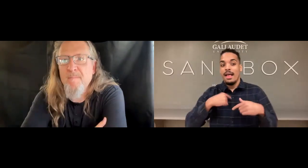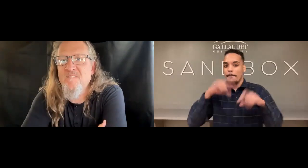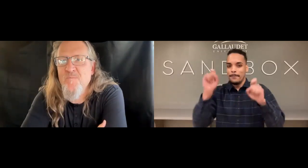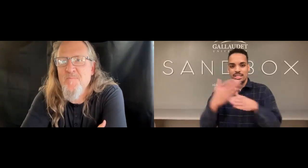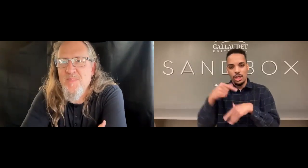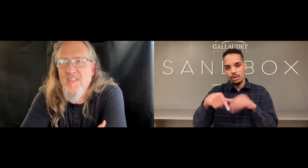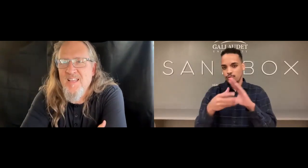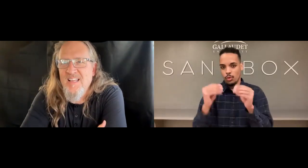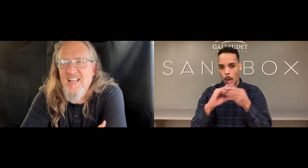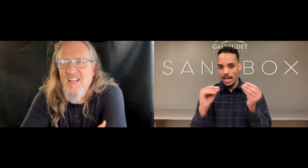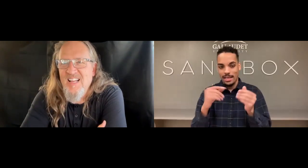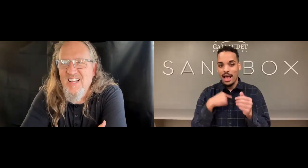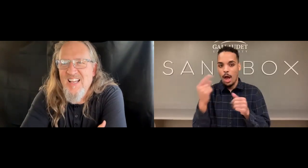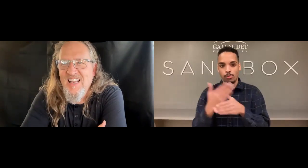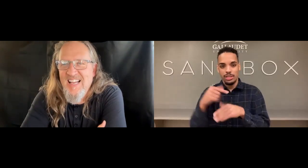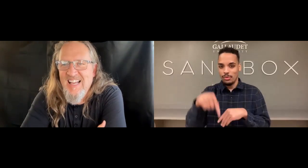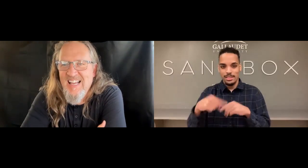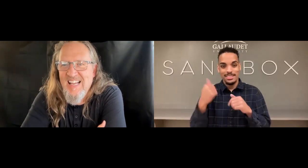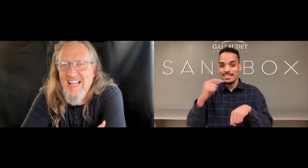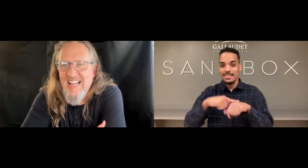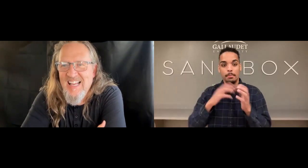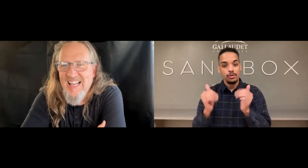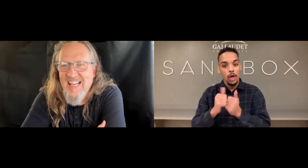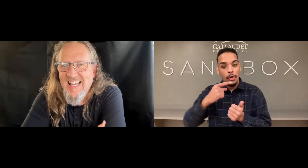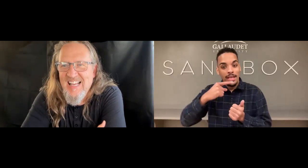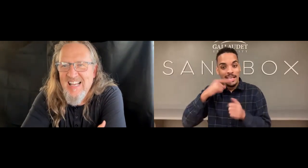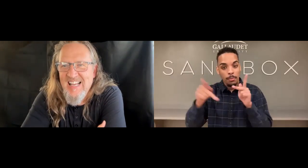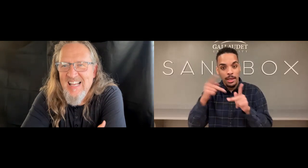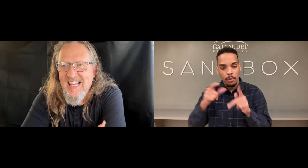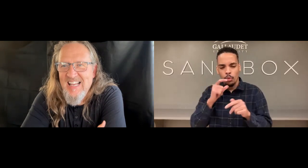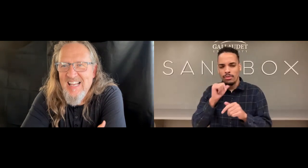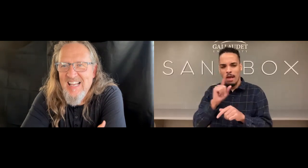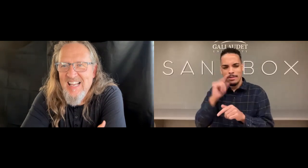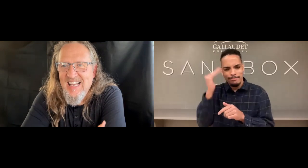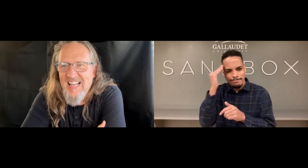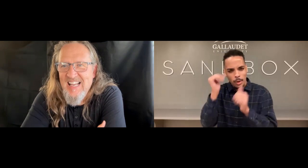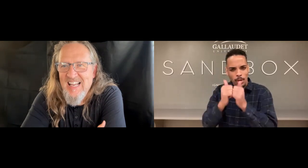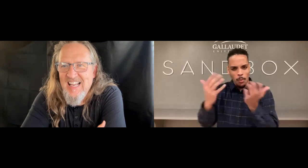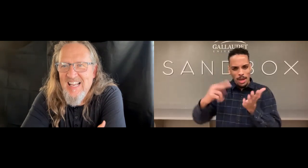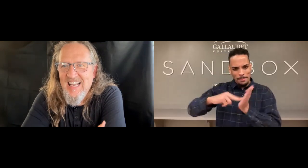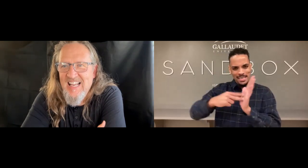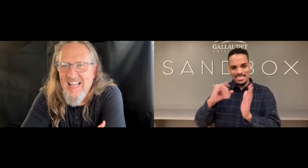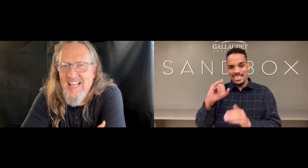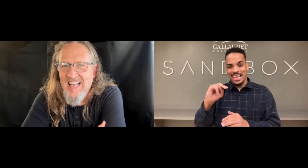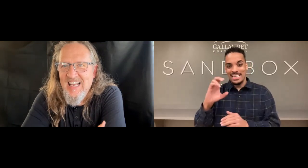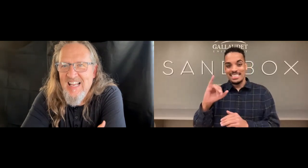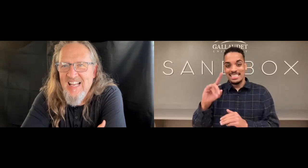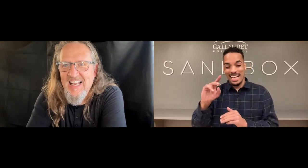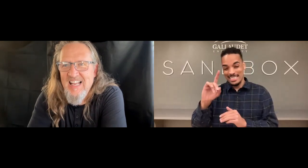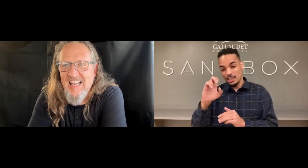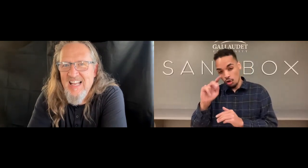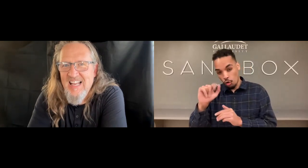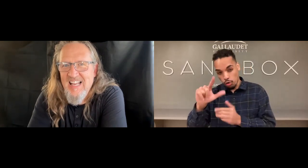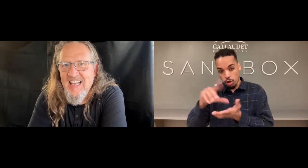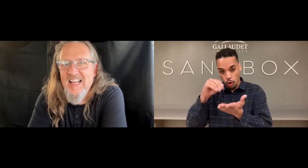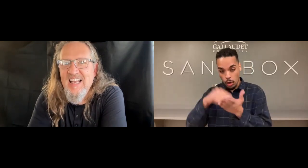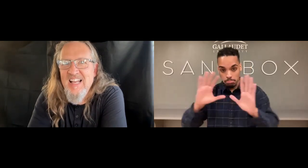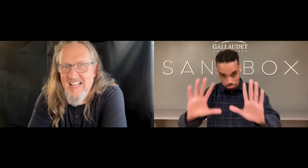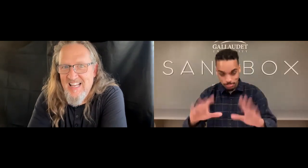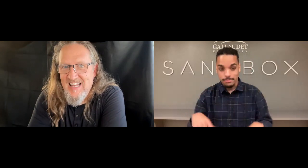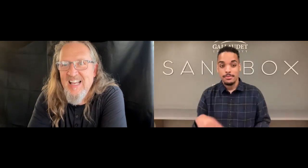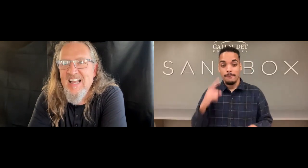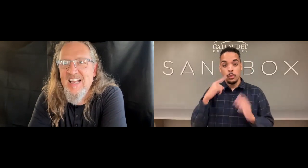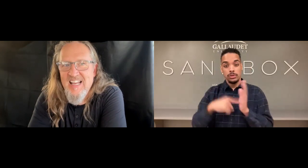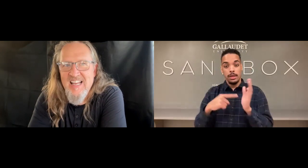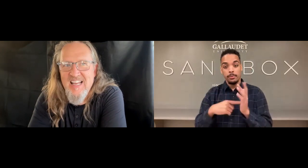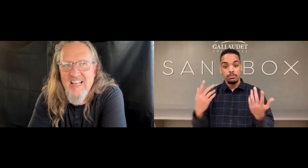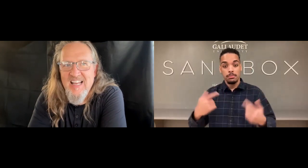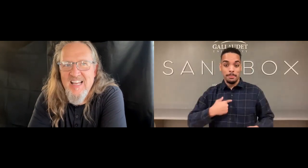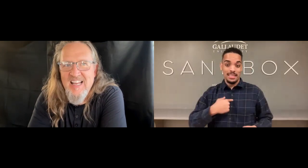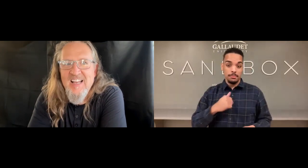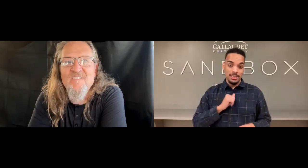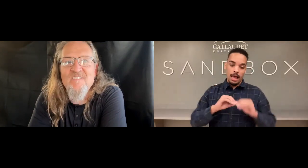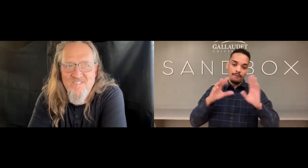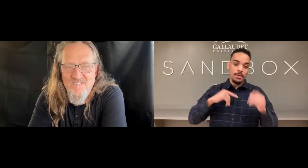Hello, everyone! I must share this story. I always share it whenever I am speaking with a hearing audience who may not understand incidental learning.